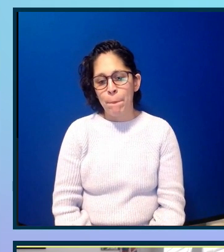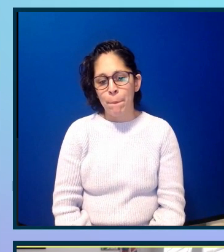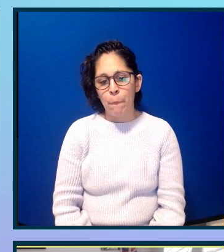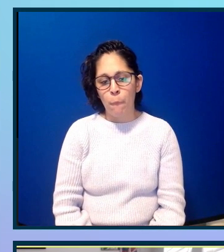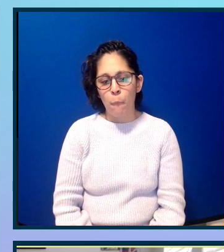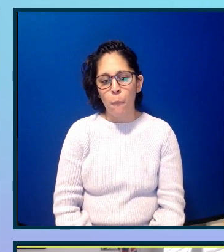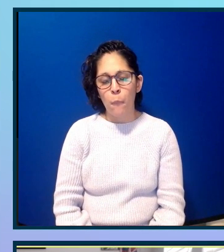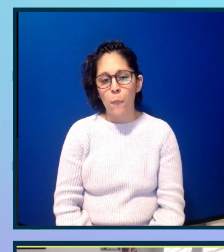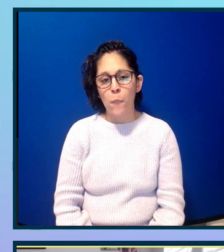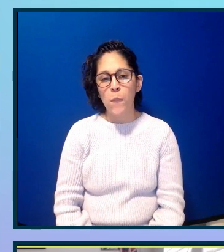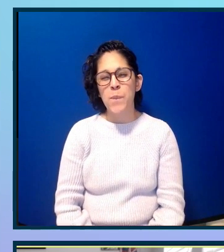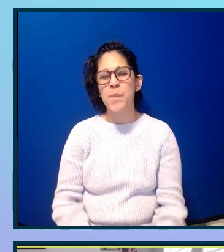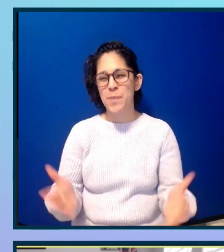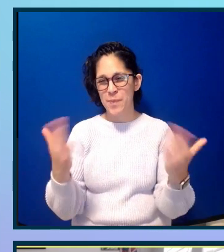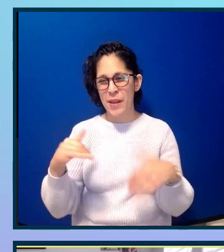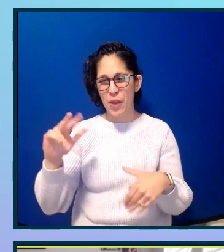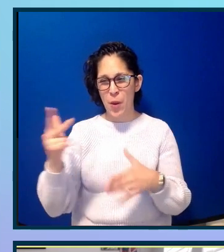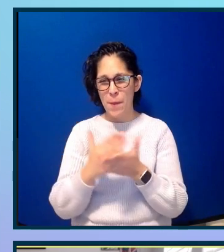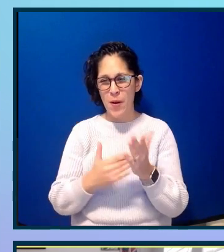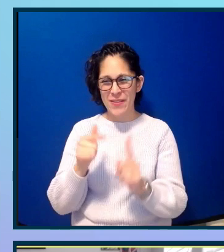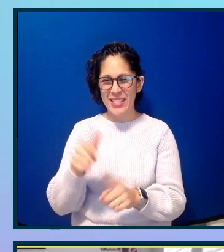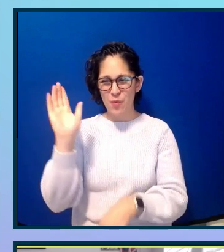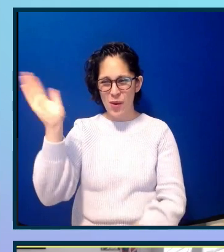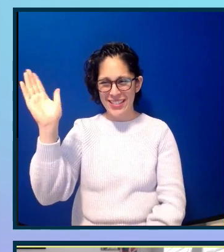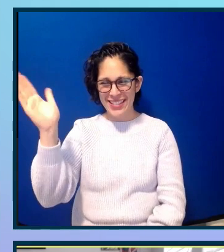And now, we're gonna move on to the third part of this talk, which is how.